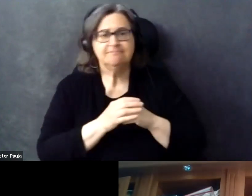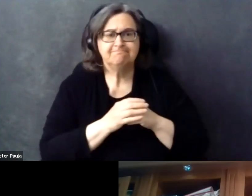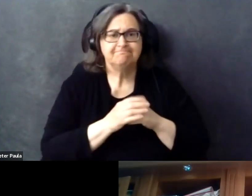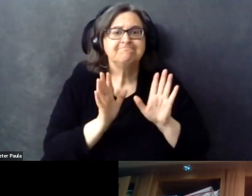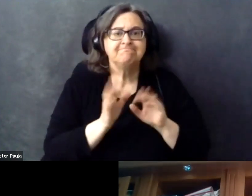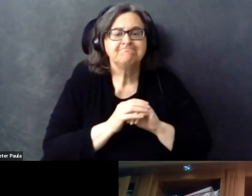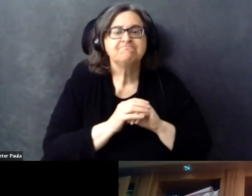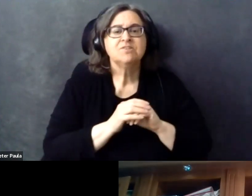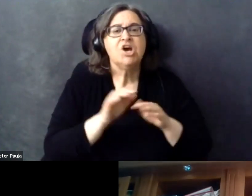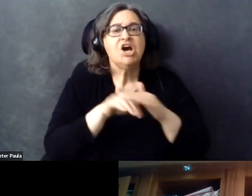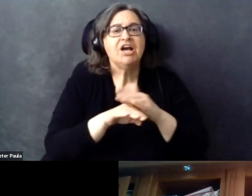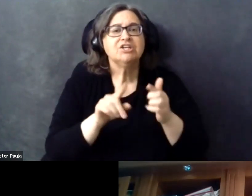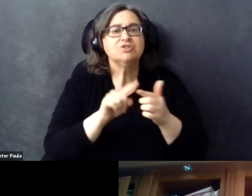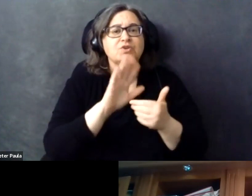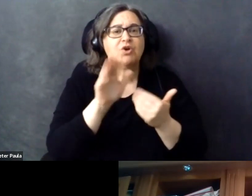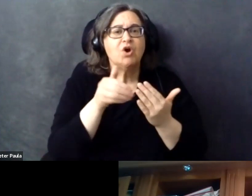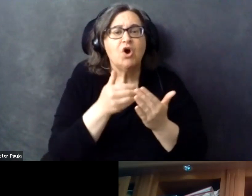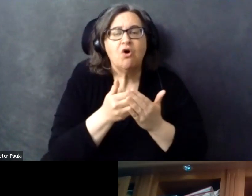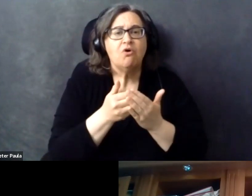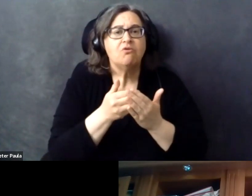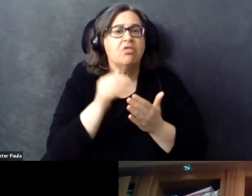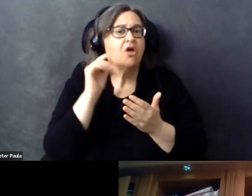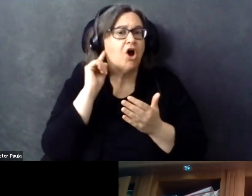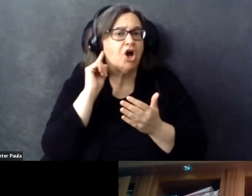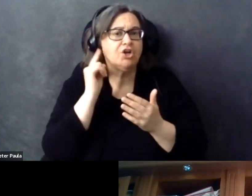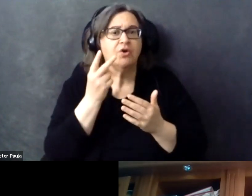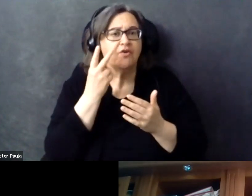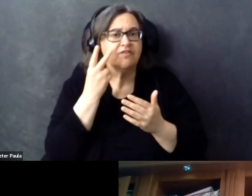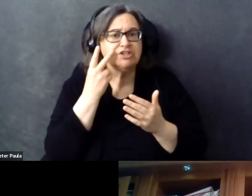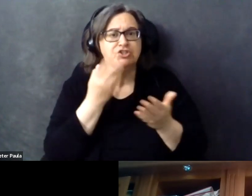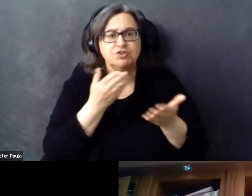. On the services we have